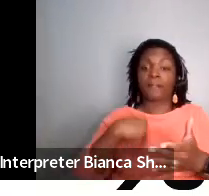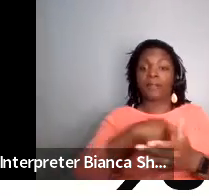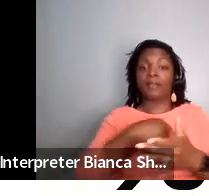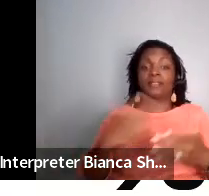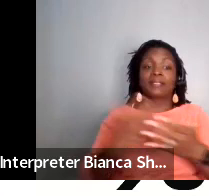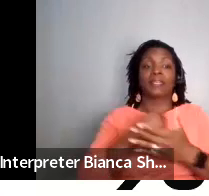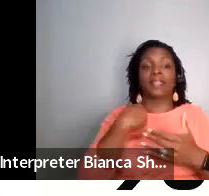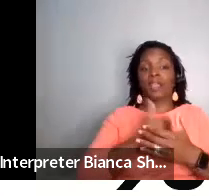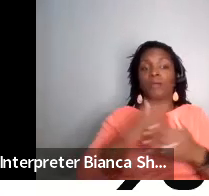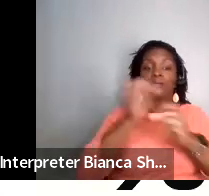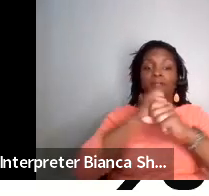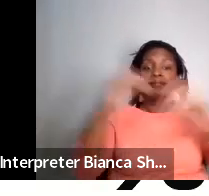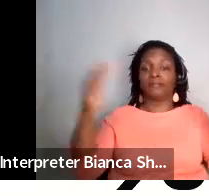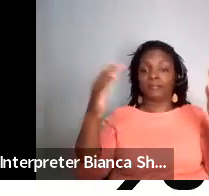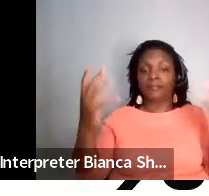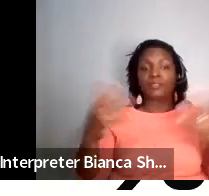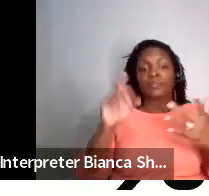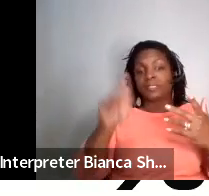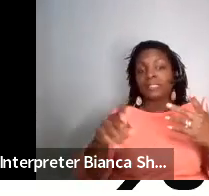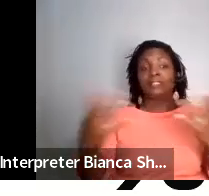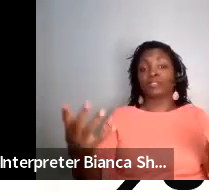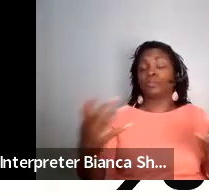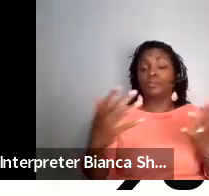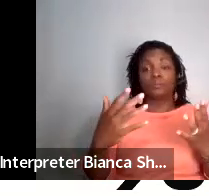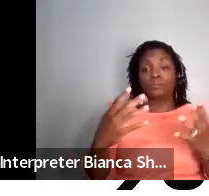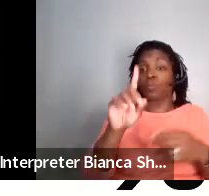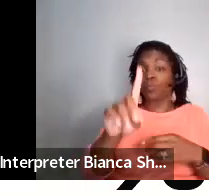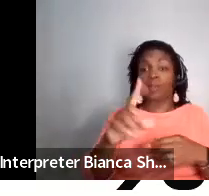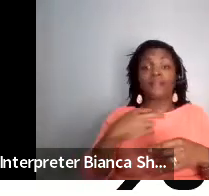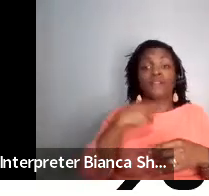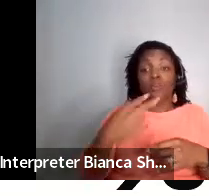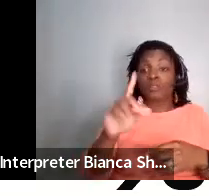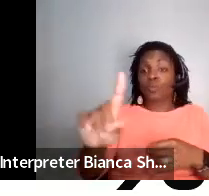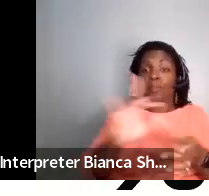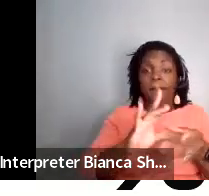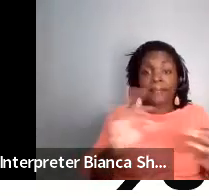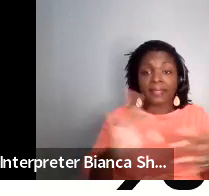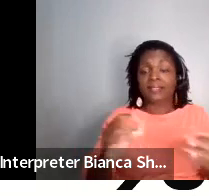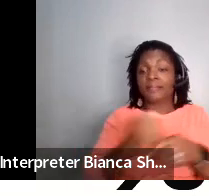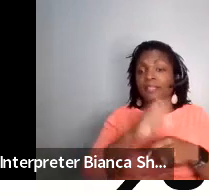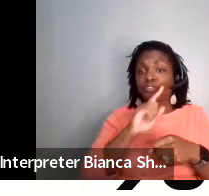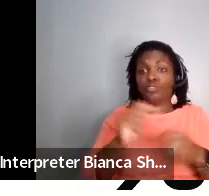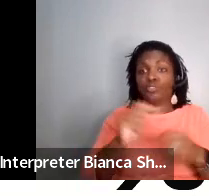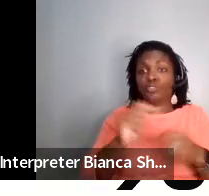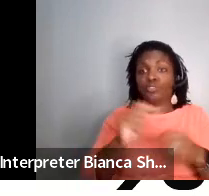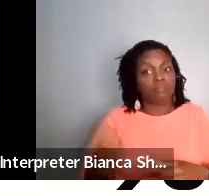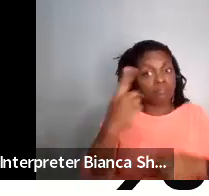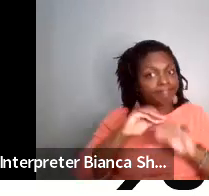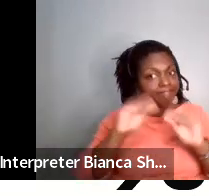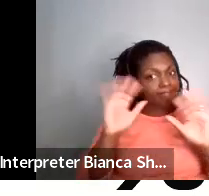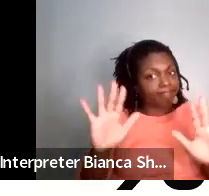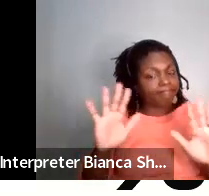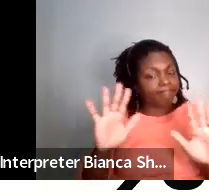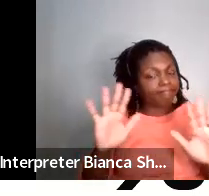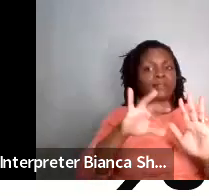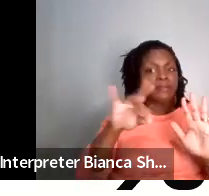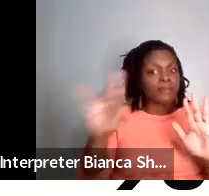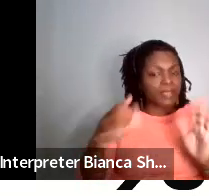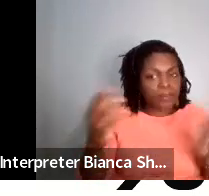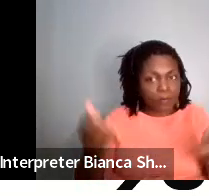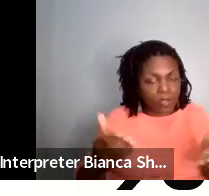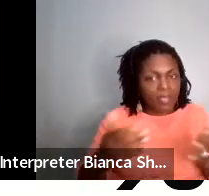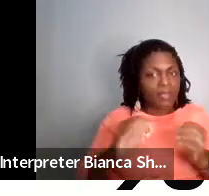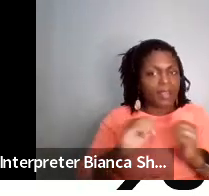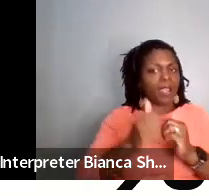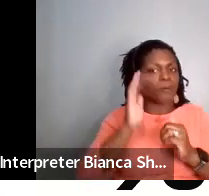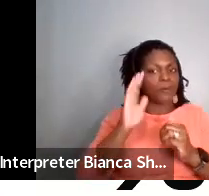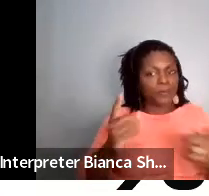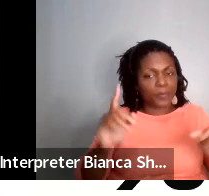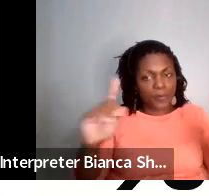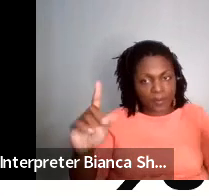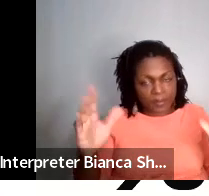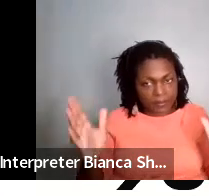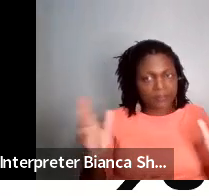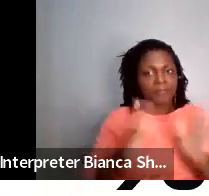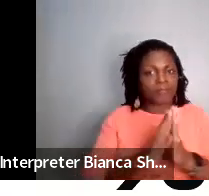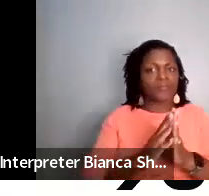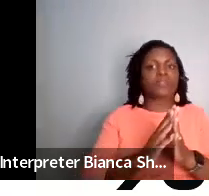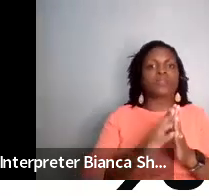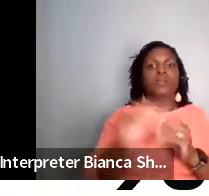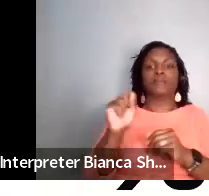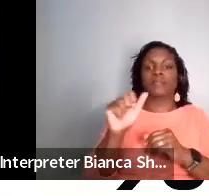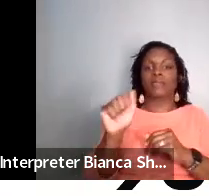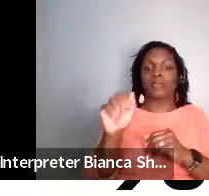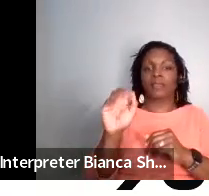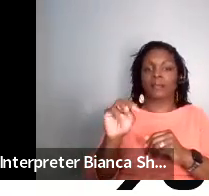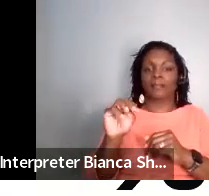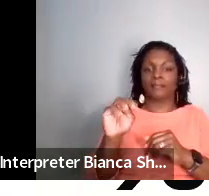We recognize the need for speak with one voice about 9 8 8 to ensure there is clear understanding about what it is, and how it will work, and allowing our materials by building off of those that Samhsa has already created and tailoring for